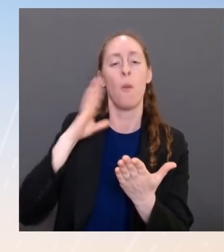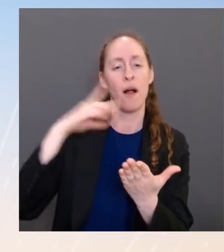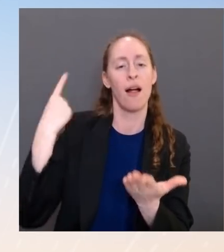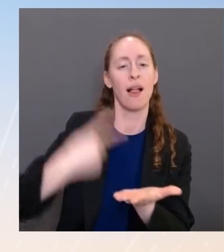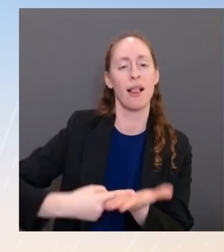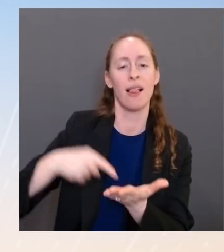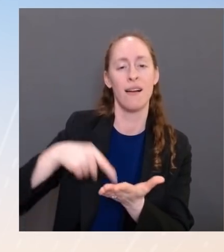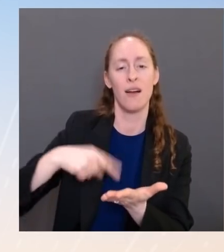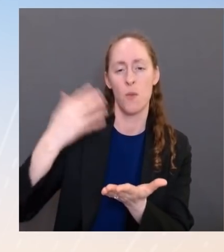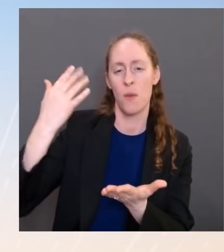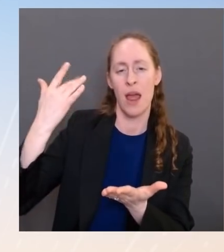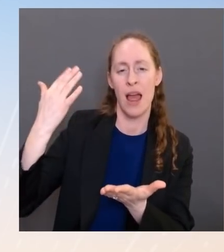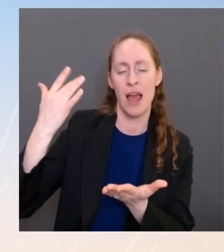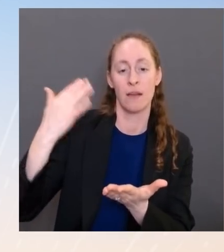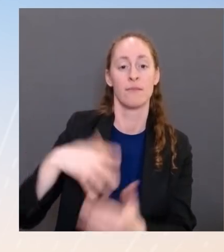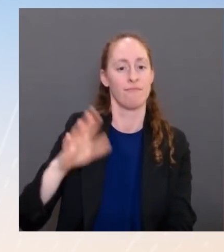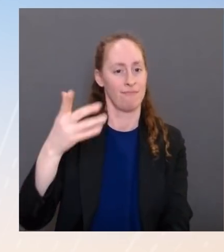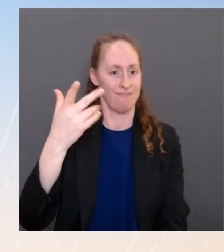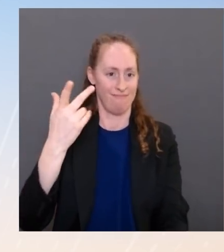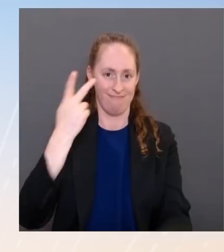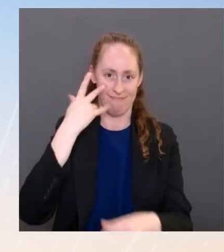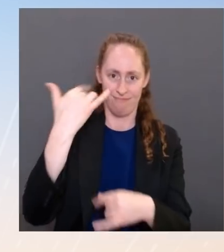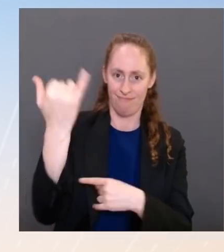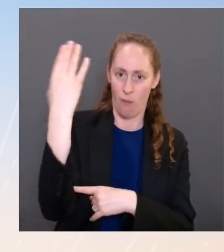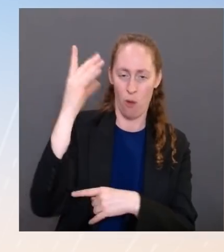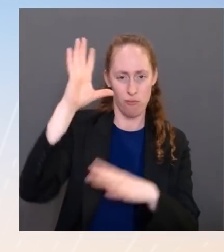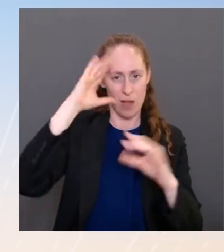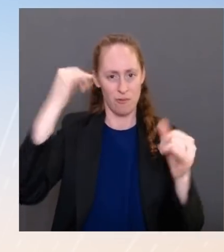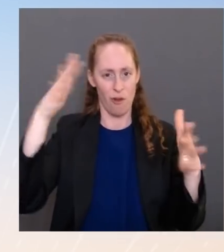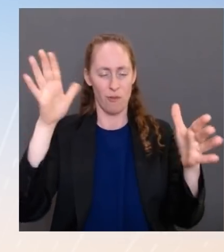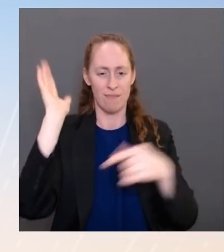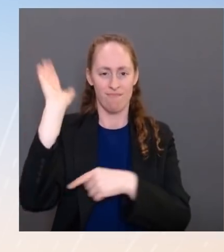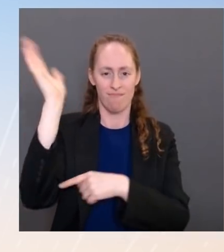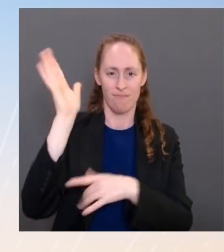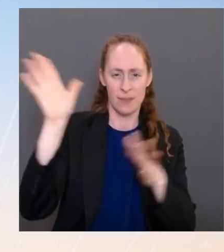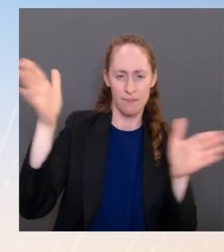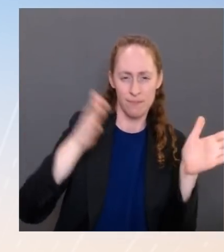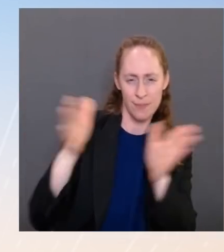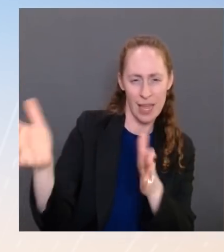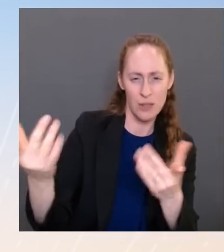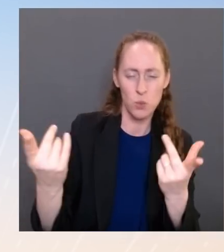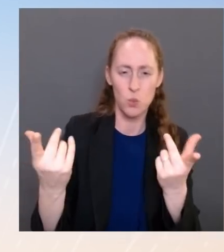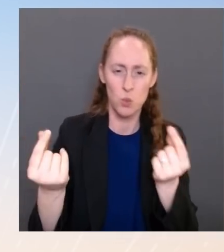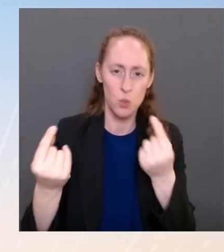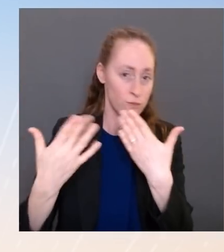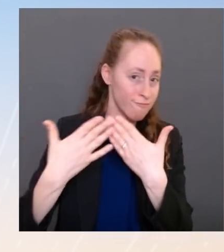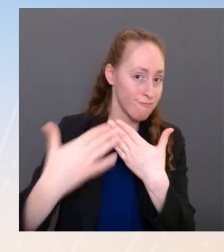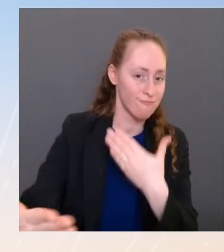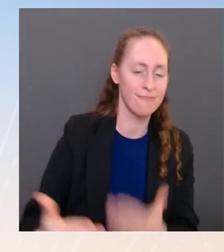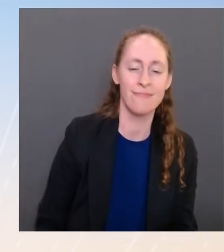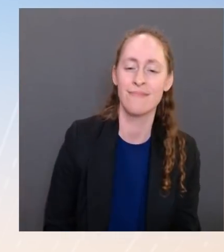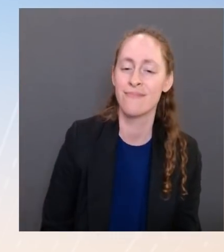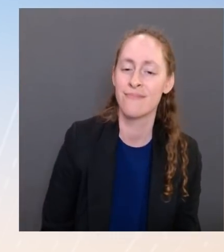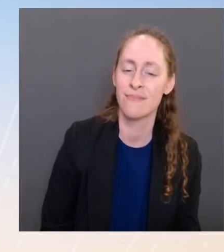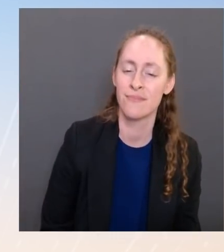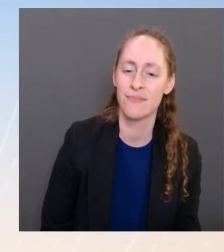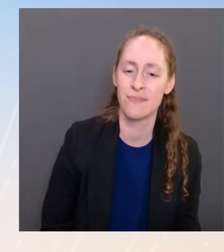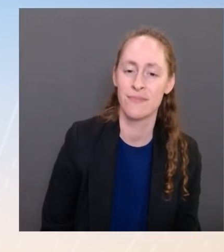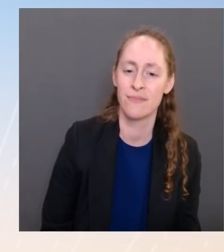Go ahead. Oh, go ahead. The Press: Last question on Ukraine. Ms. Psaki: Yeah. The Press: The President's comment last night that he's worried Putin does not have a way out of this that he can see --